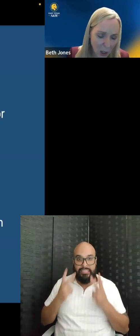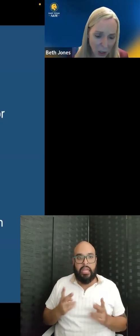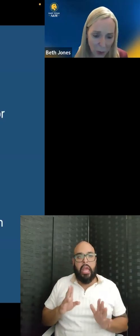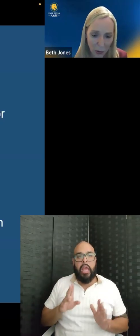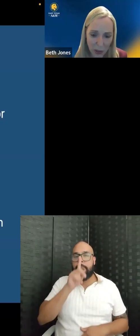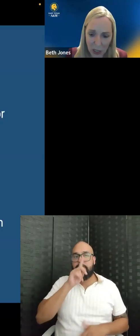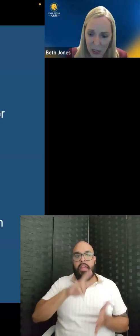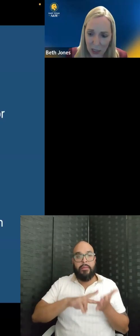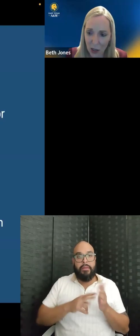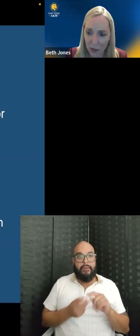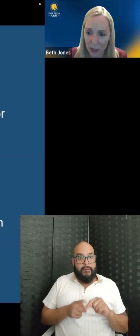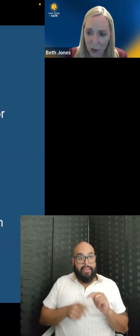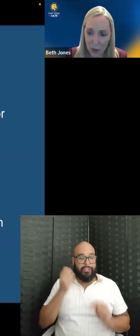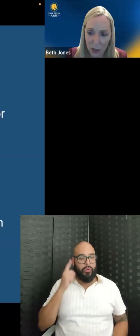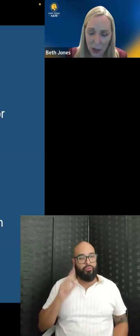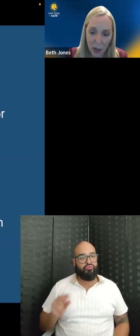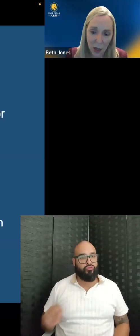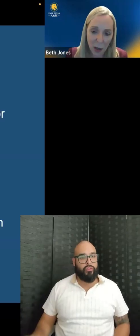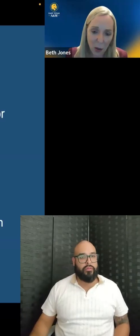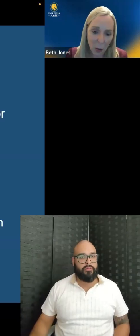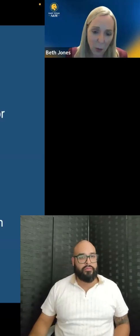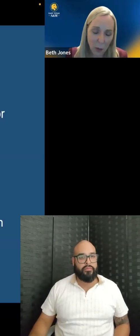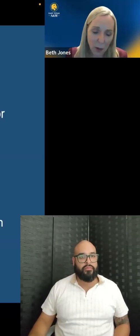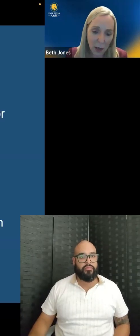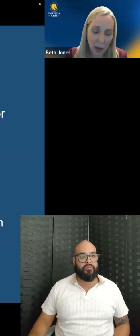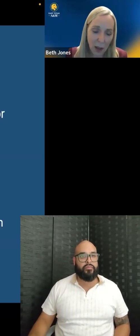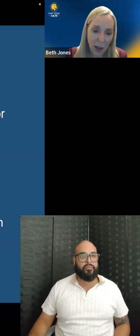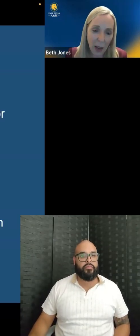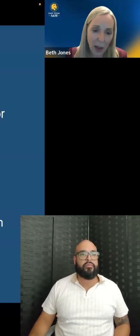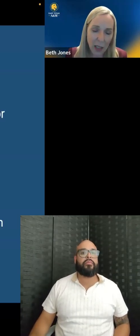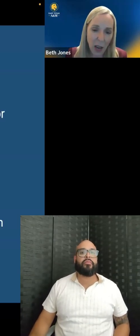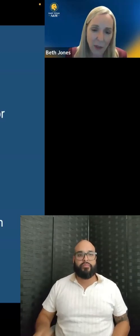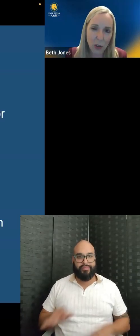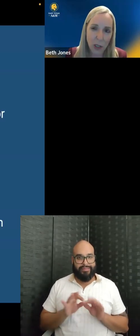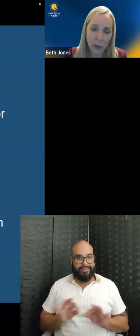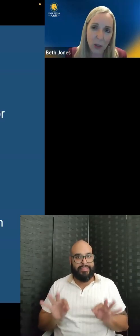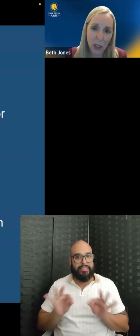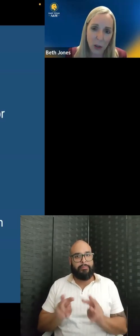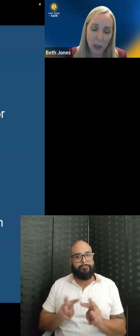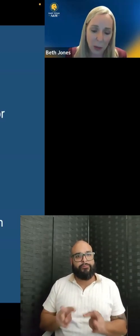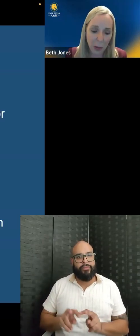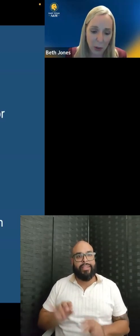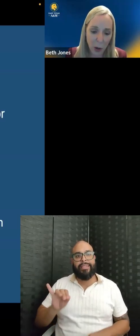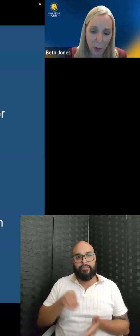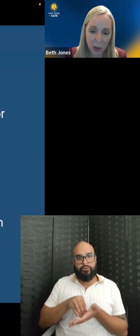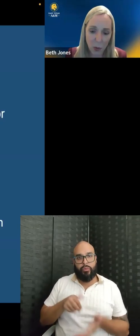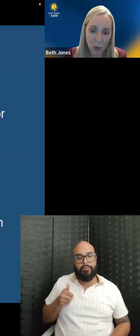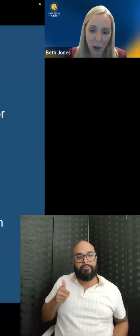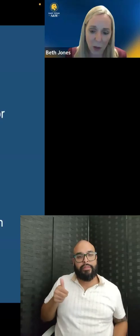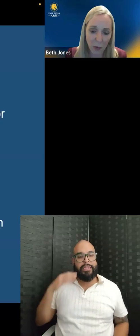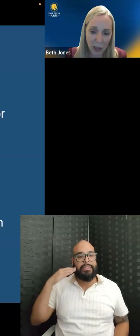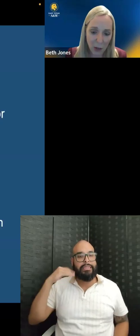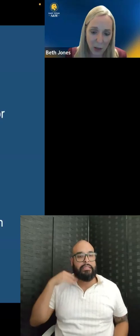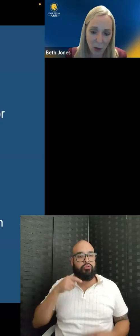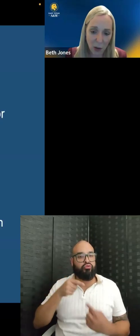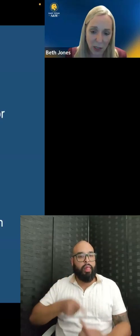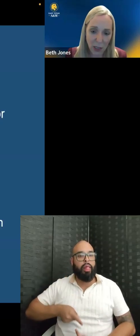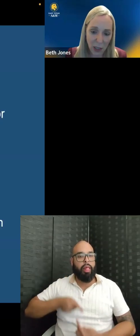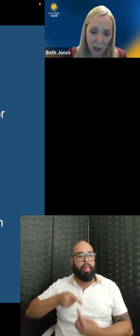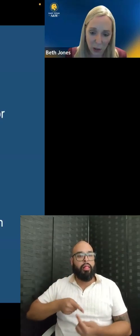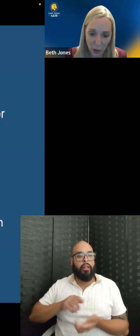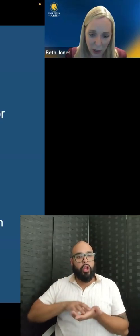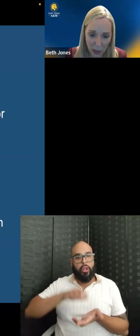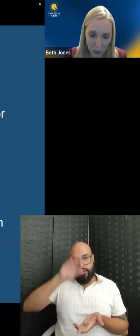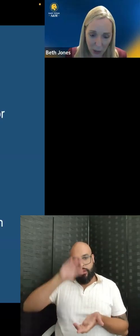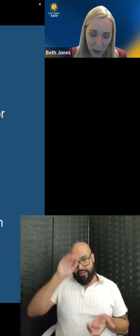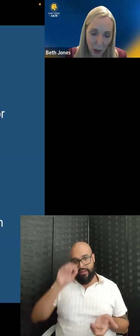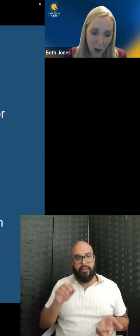And it's also important to tease out if a student, is having difficulty learning the braille code due to other factors that aren't necessary a learning disability.